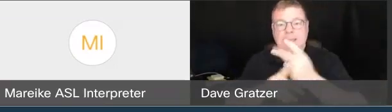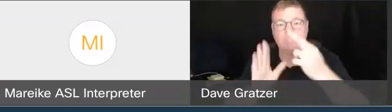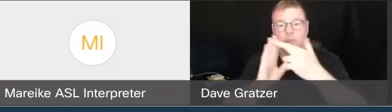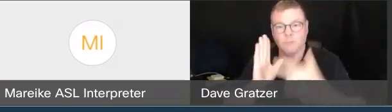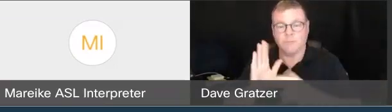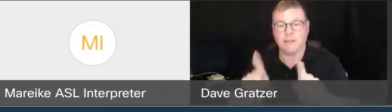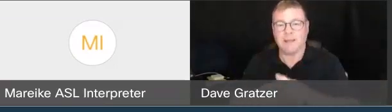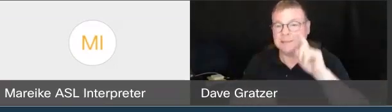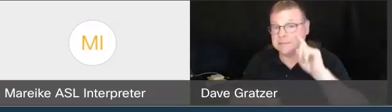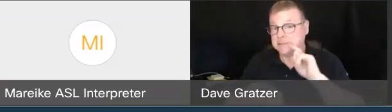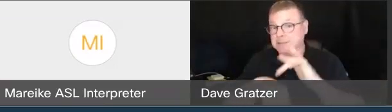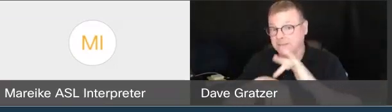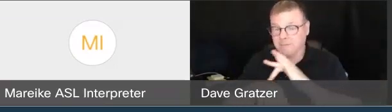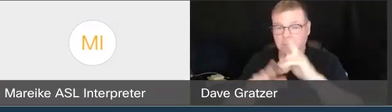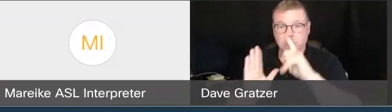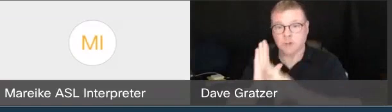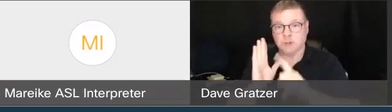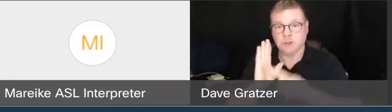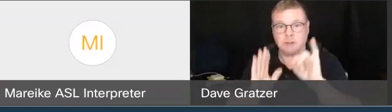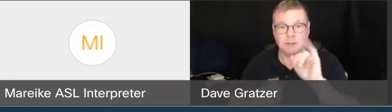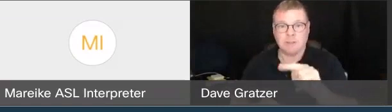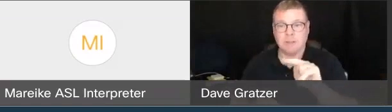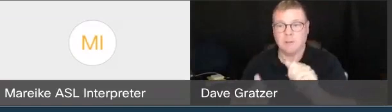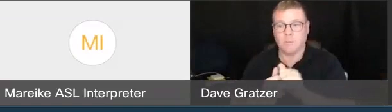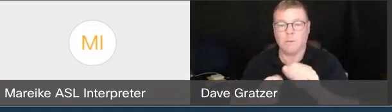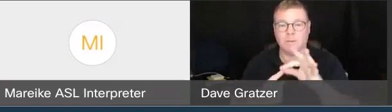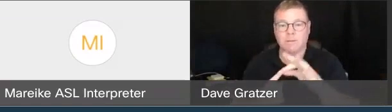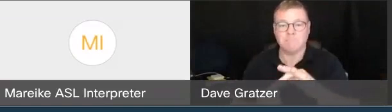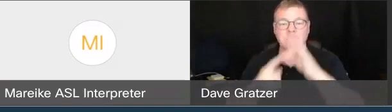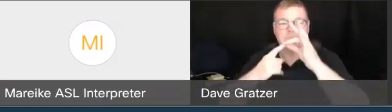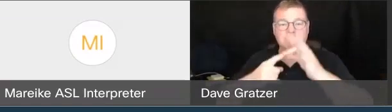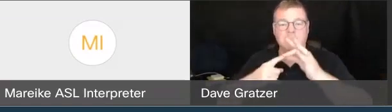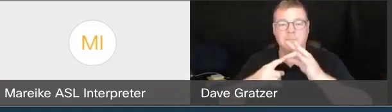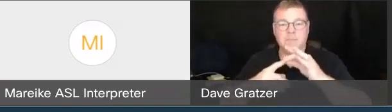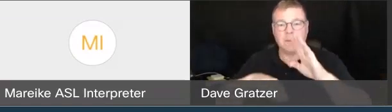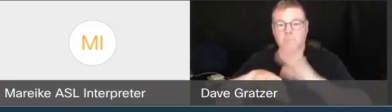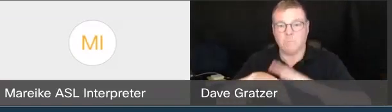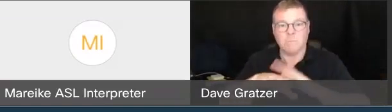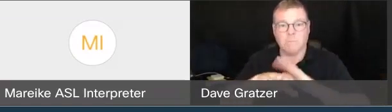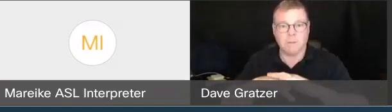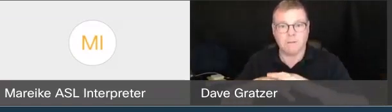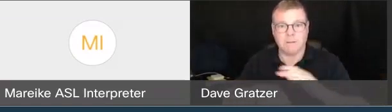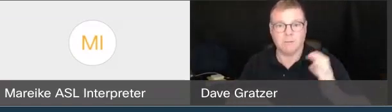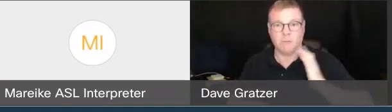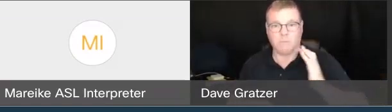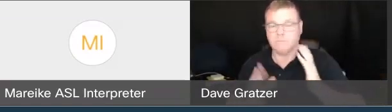sex offender and check in with maybe a specialized probation officer just adds a whole different